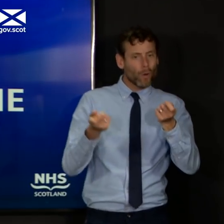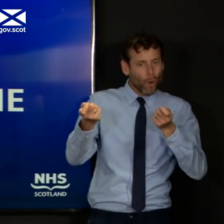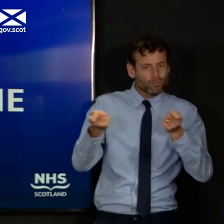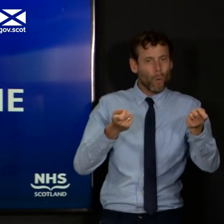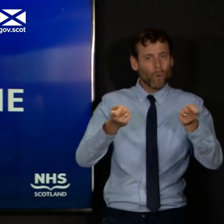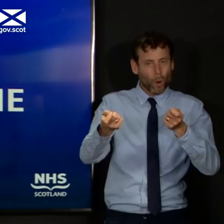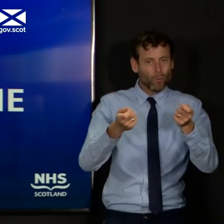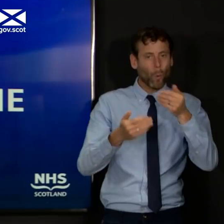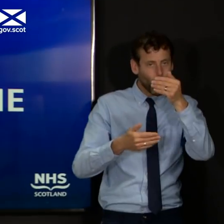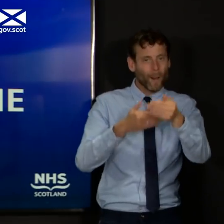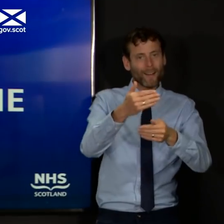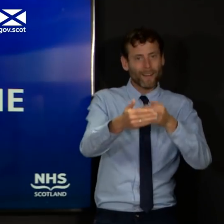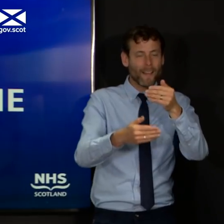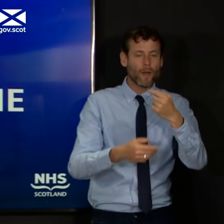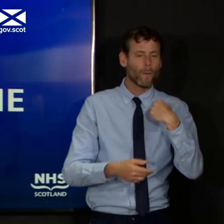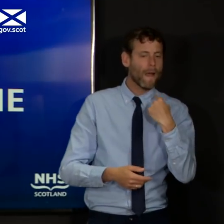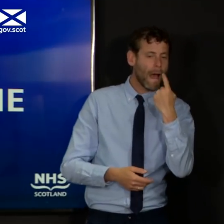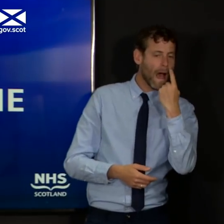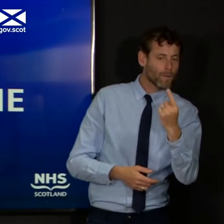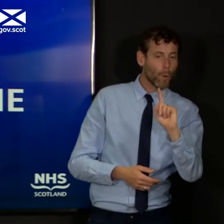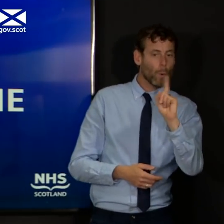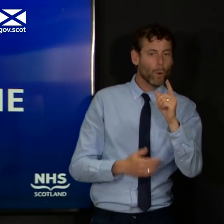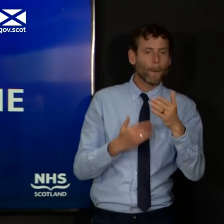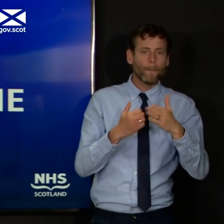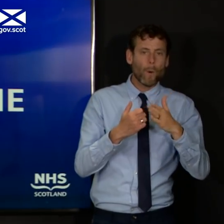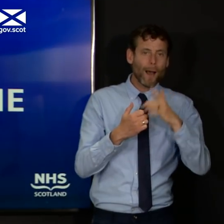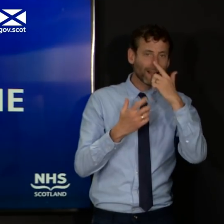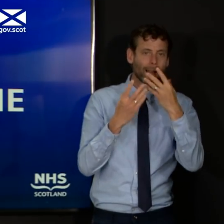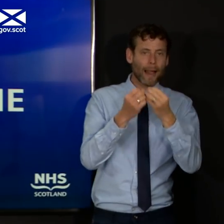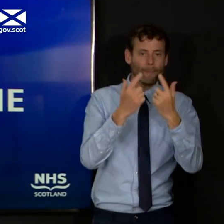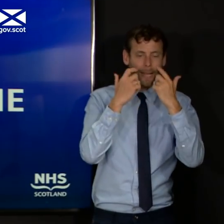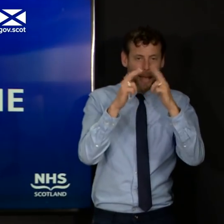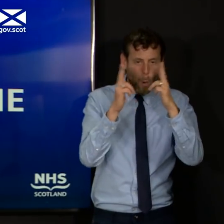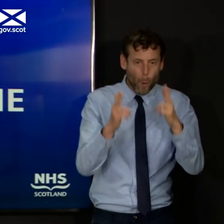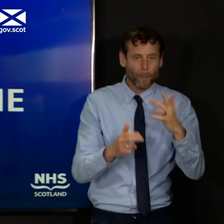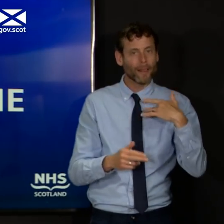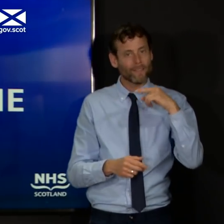will look at what more we can do to assist residents and care homes in how residents